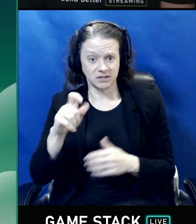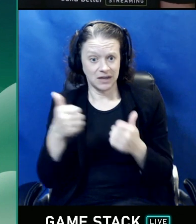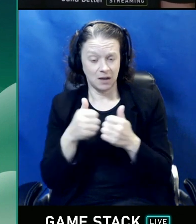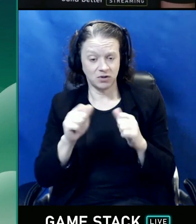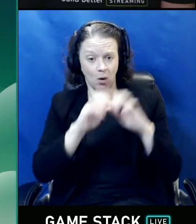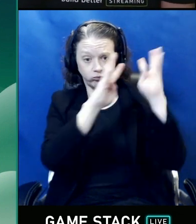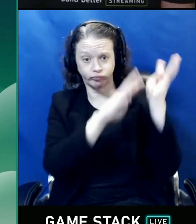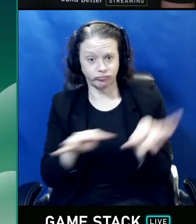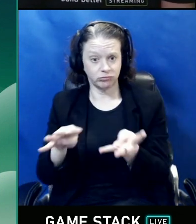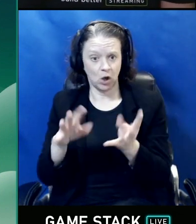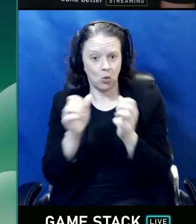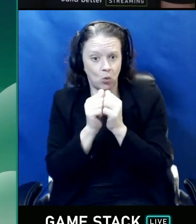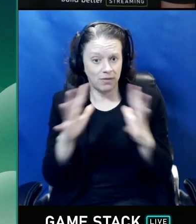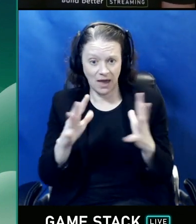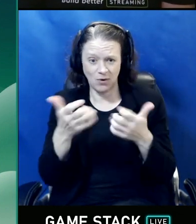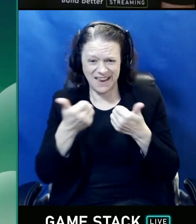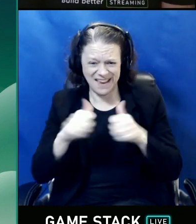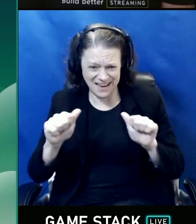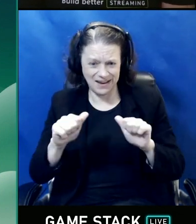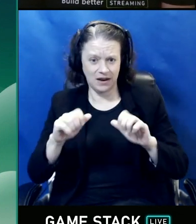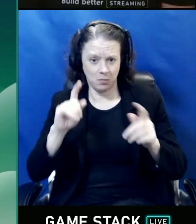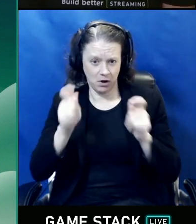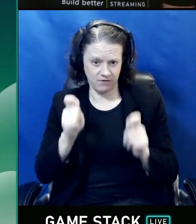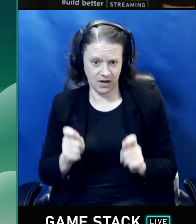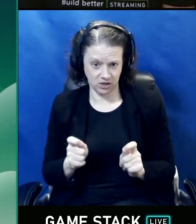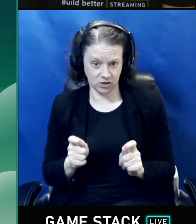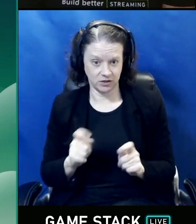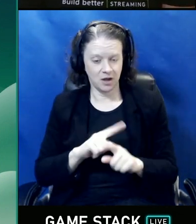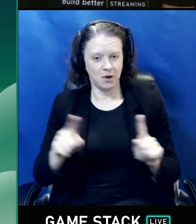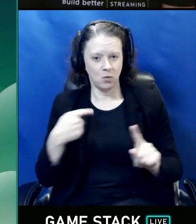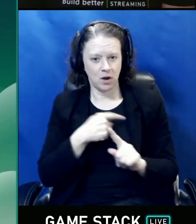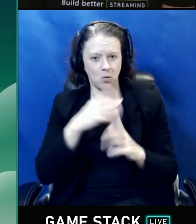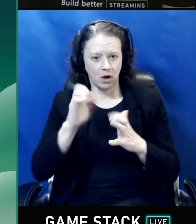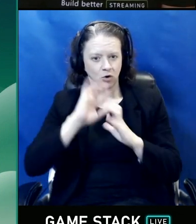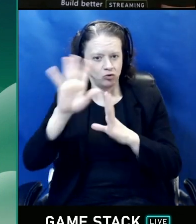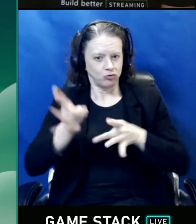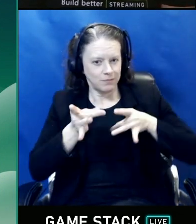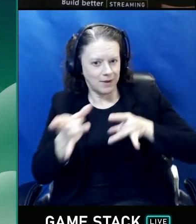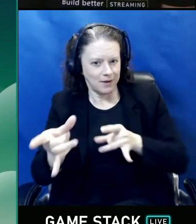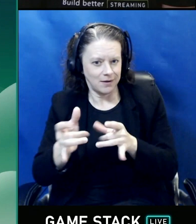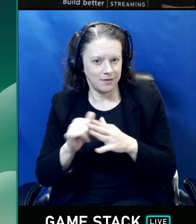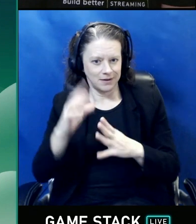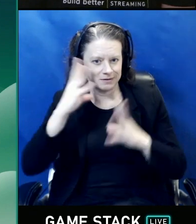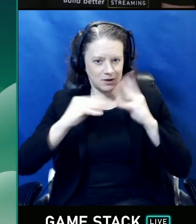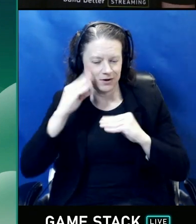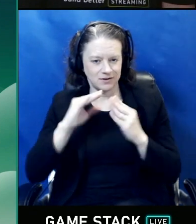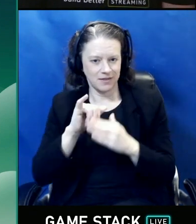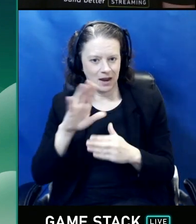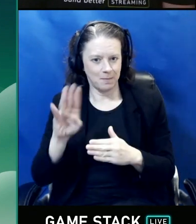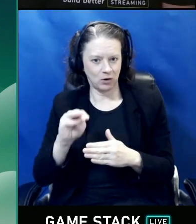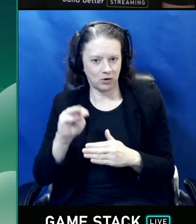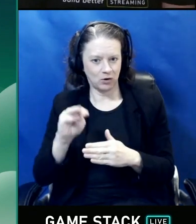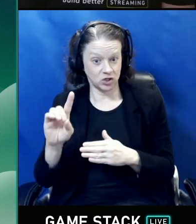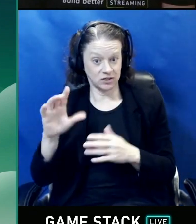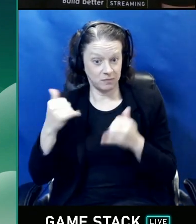However, we really wanted to optimize the experience that Minecraft Dungeon's players had when they were streaming their games to